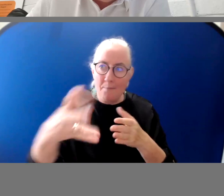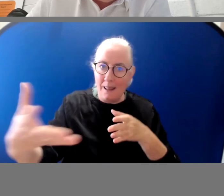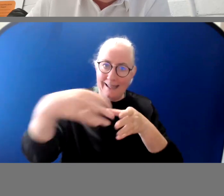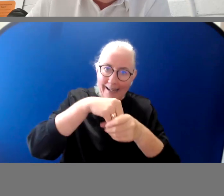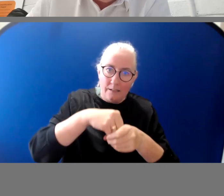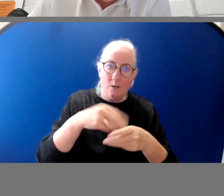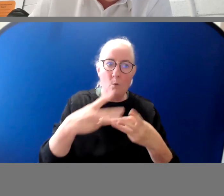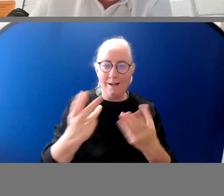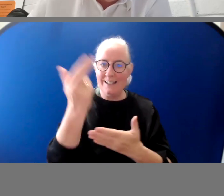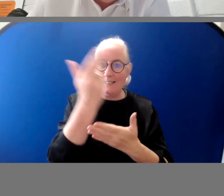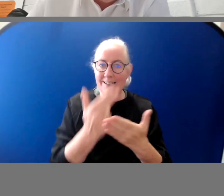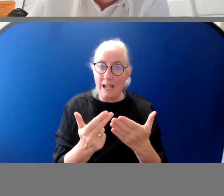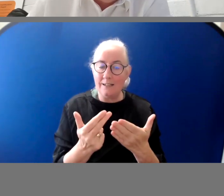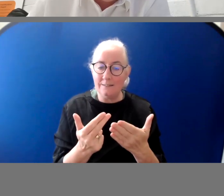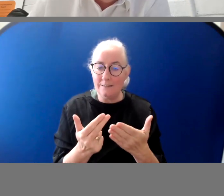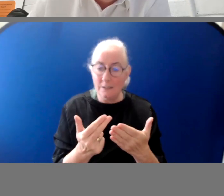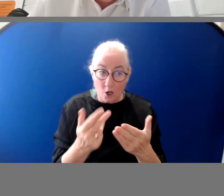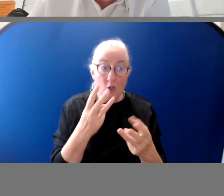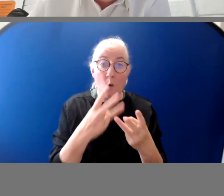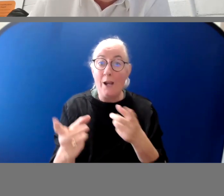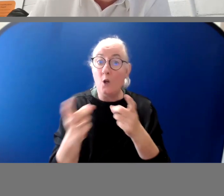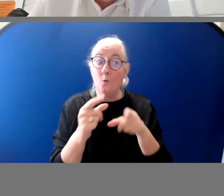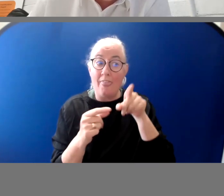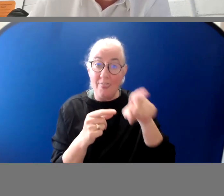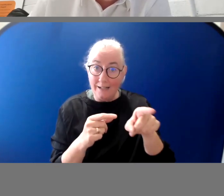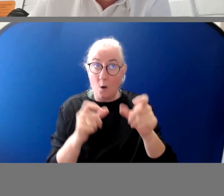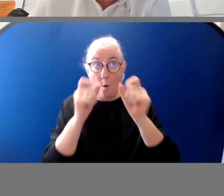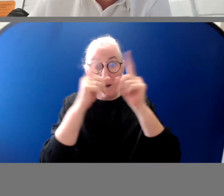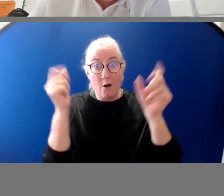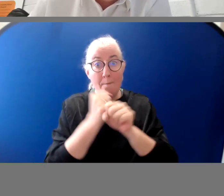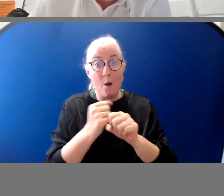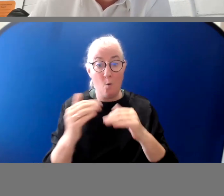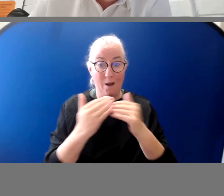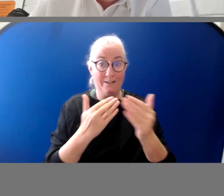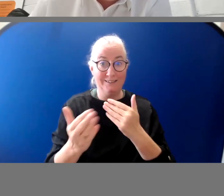sure that you know that once you do that you're still aware of what the standards are so the